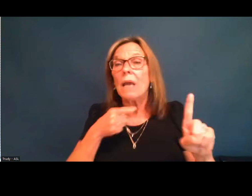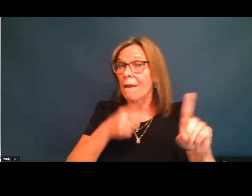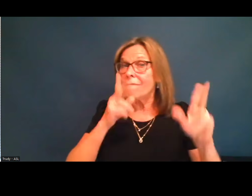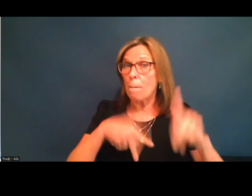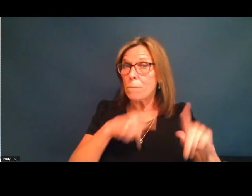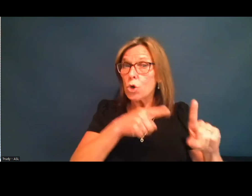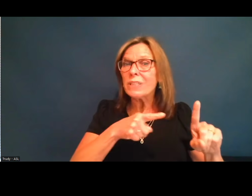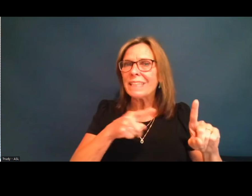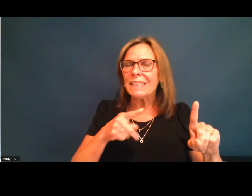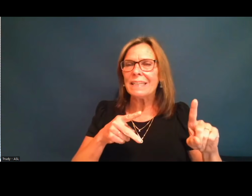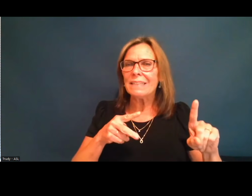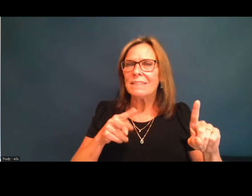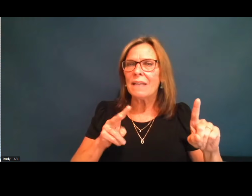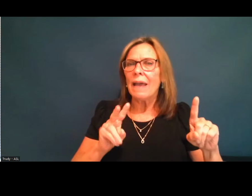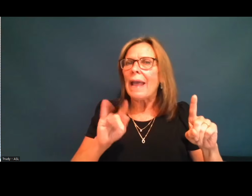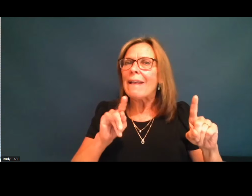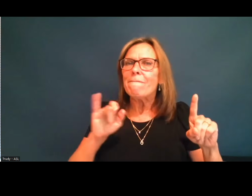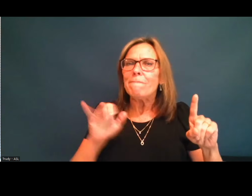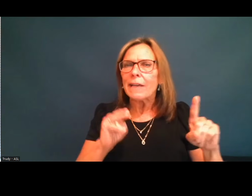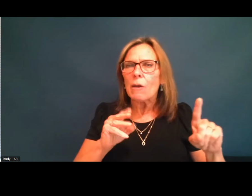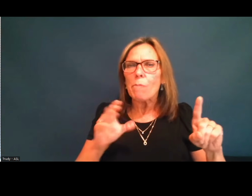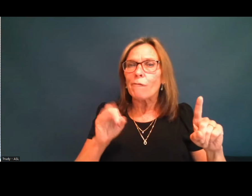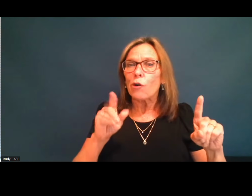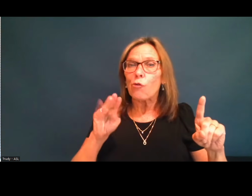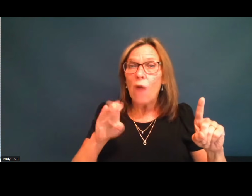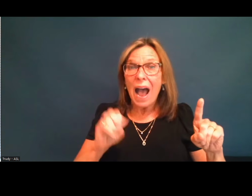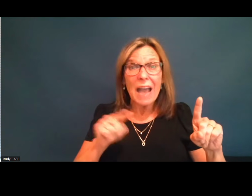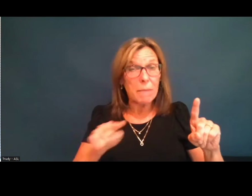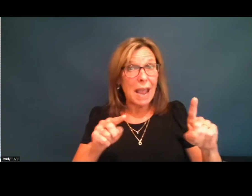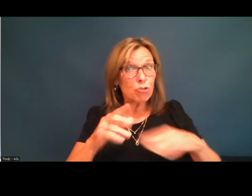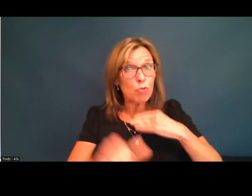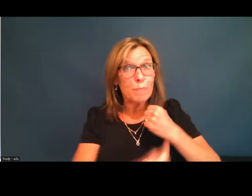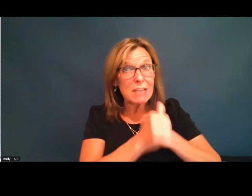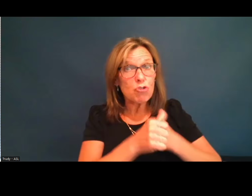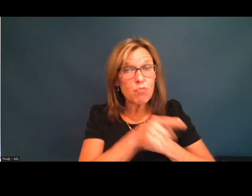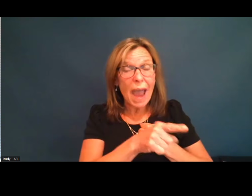and they're threatened with deportation or threatened to be reported to I,C,E, because they want to file a complaint